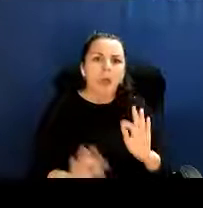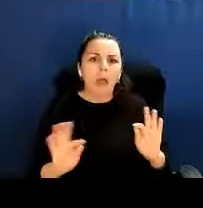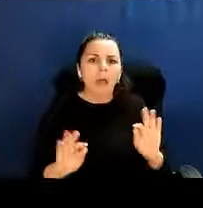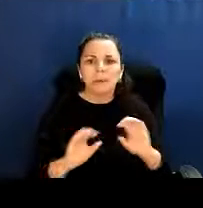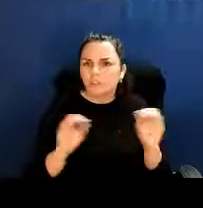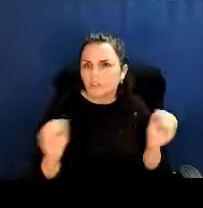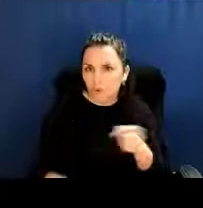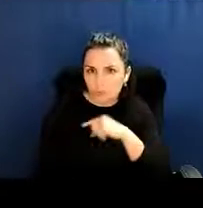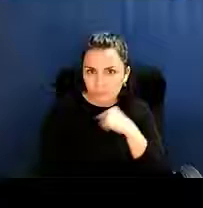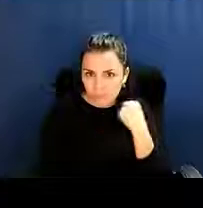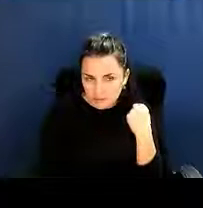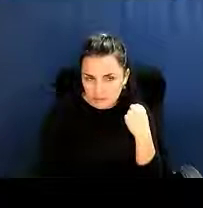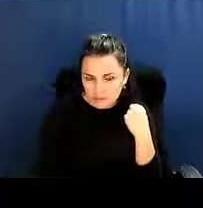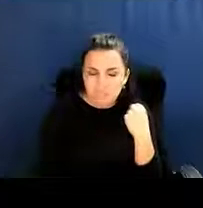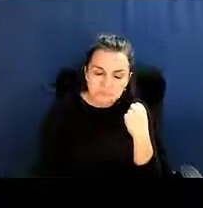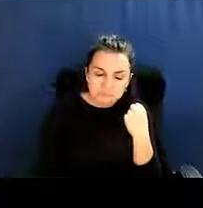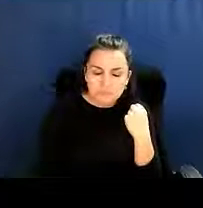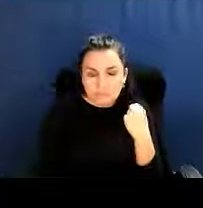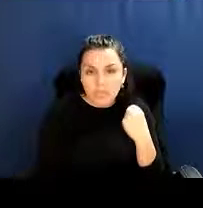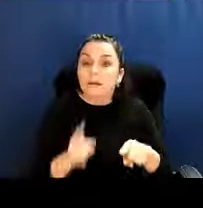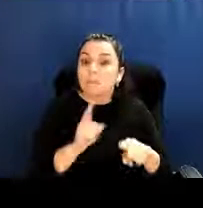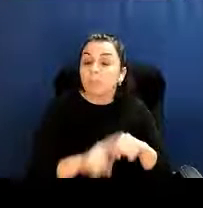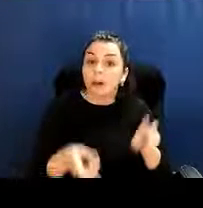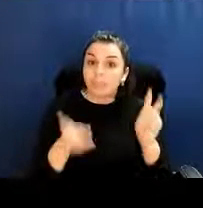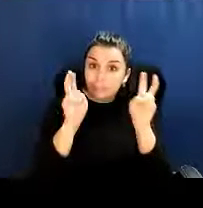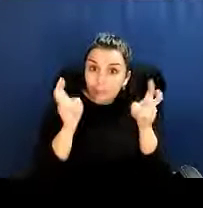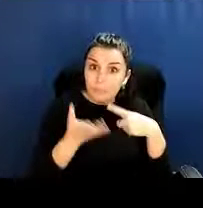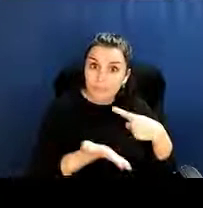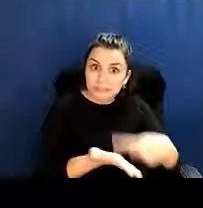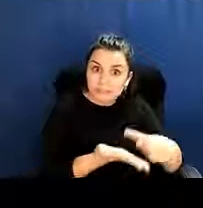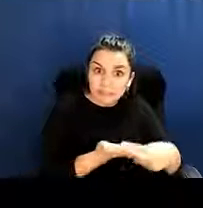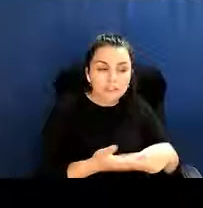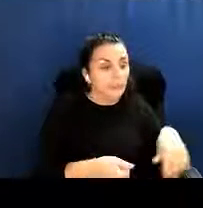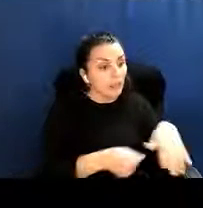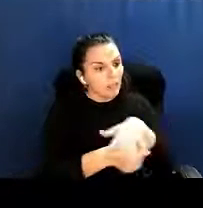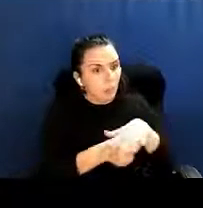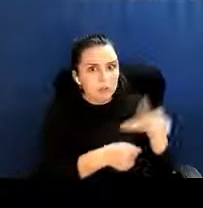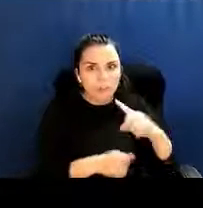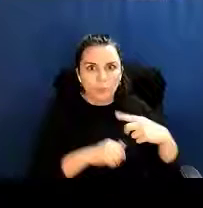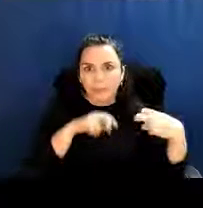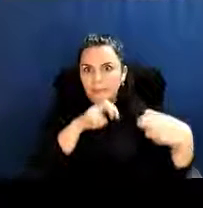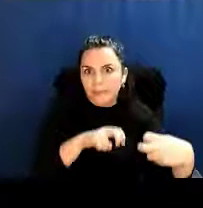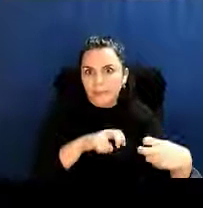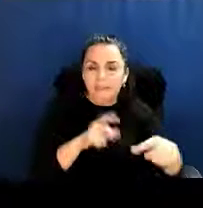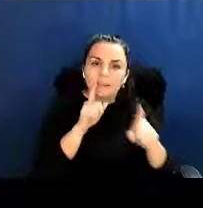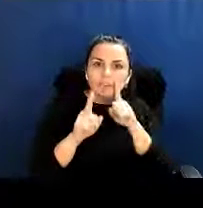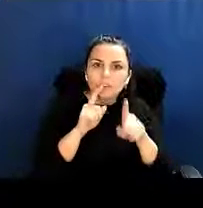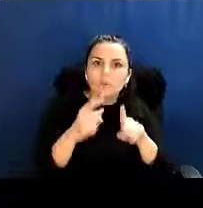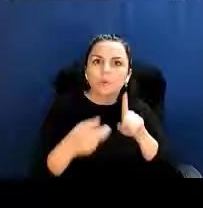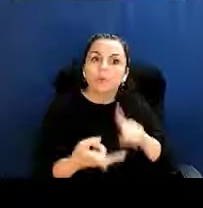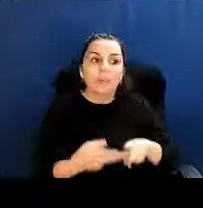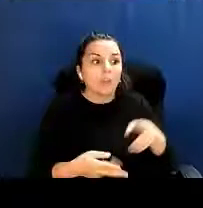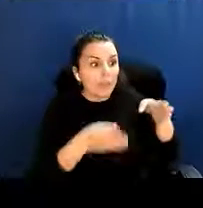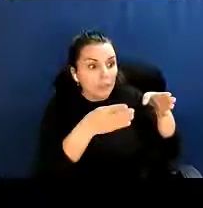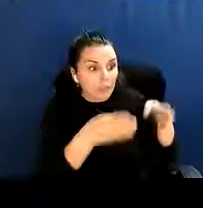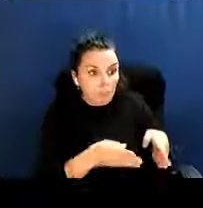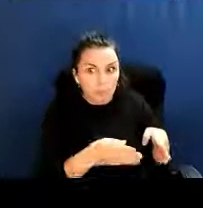But the topic of the interview, the location of the interview, the person with whom the interview is carried out